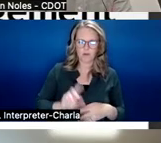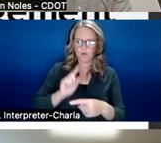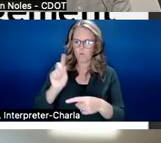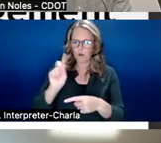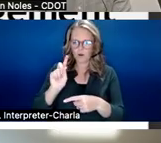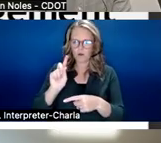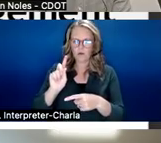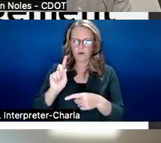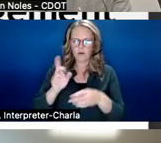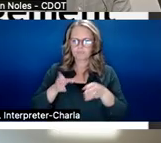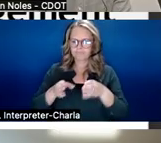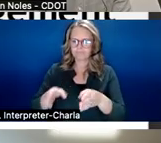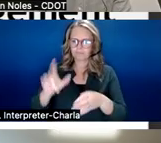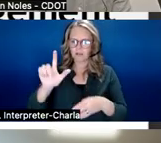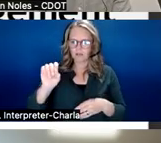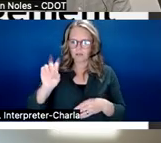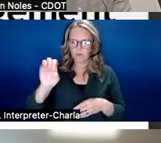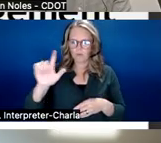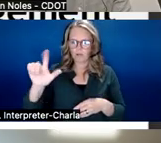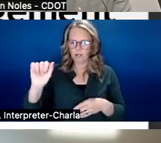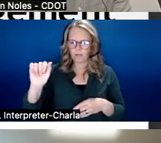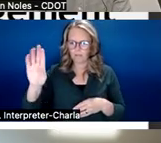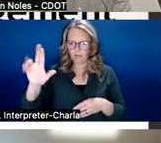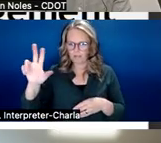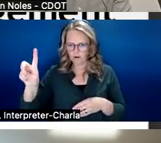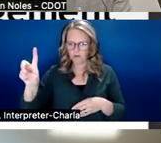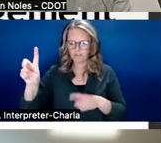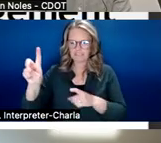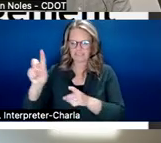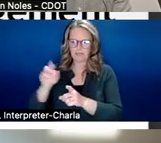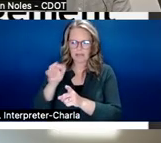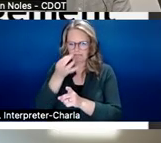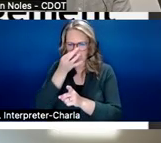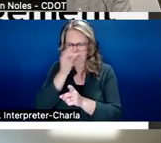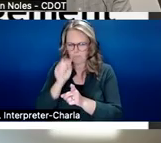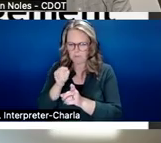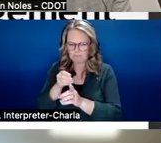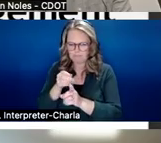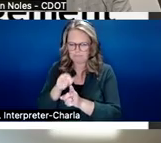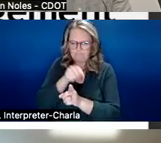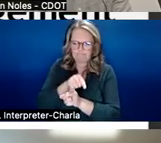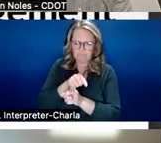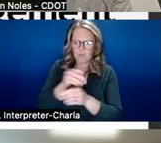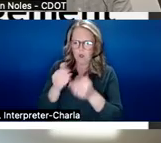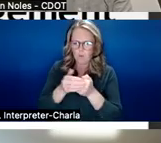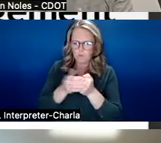or Boulevard rather, but it's just off of Federal Boulevard. So not too far from Federal Boulevard itself.